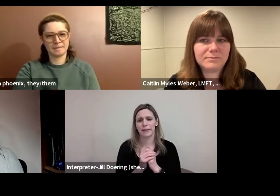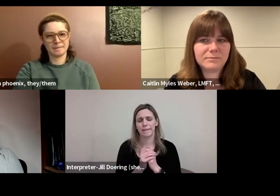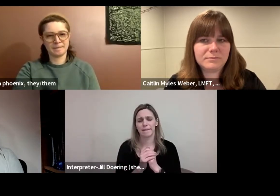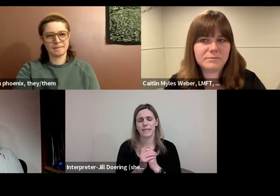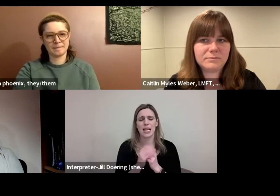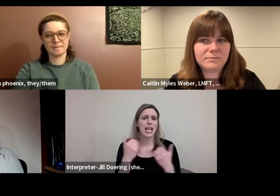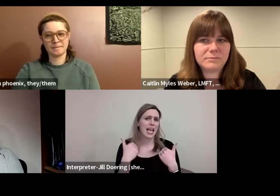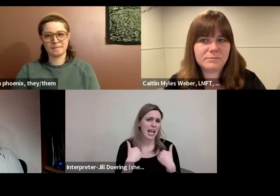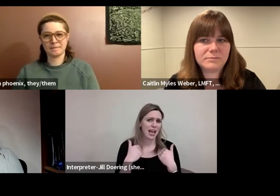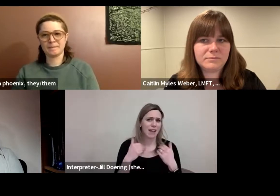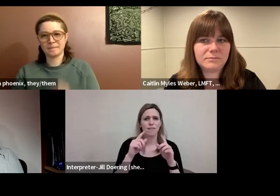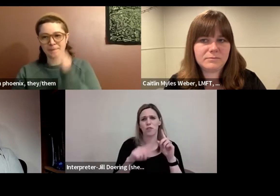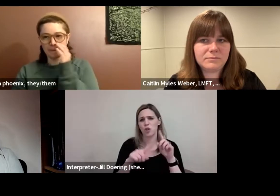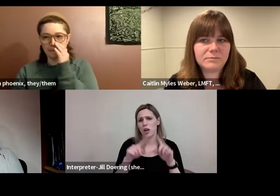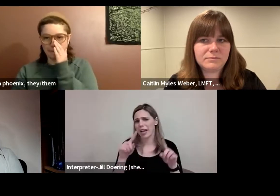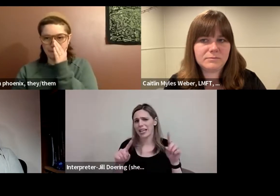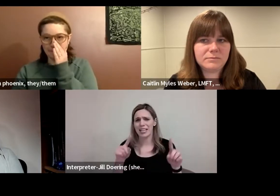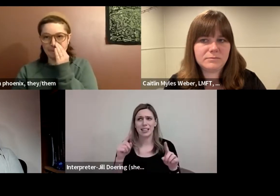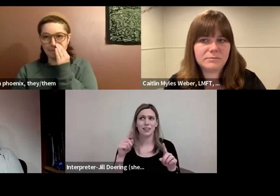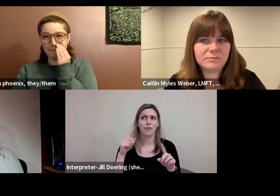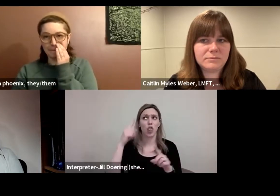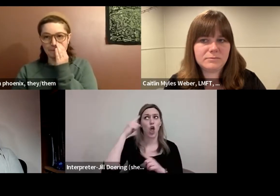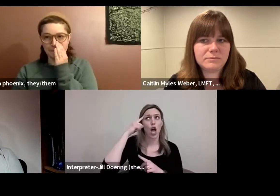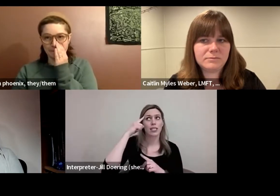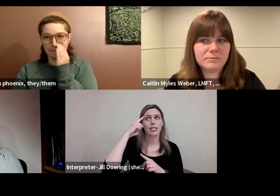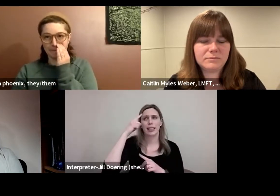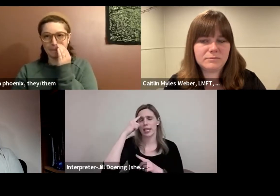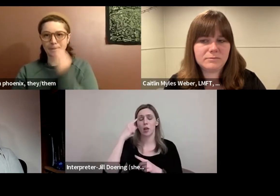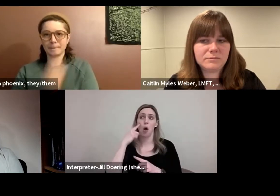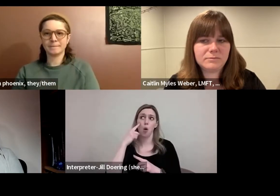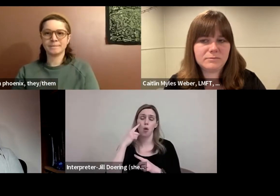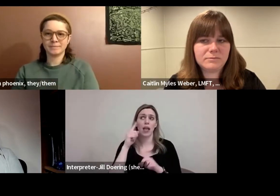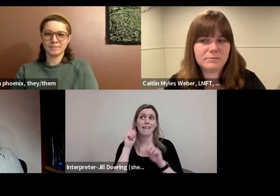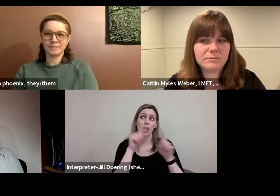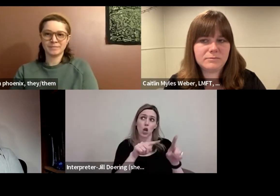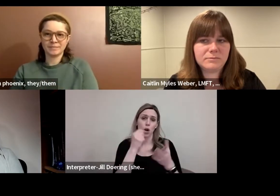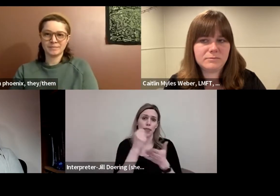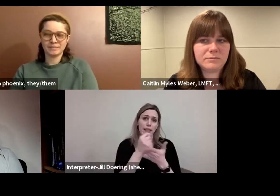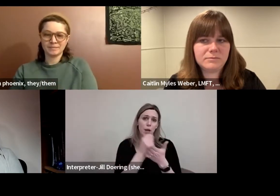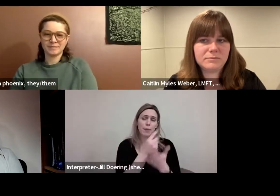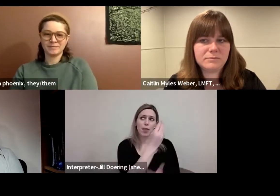of thinking that like they're gonna go to therapy and the therapist is gonna tell them what is wrong and what needs to be fixed,